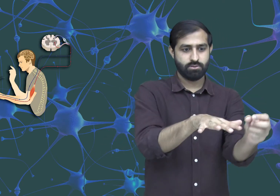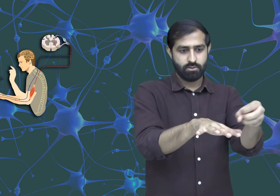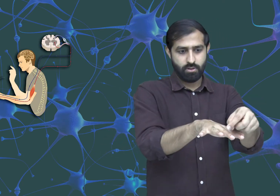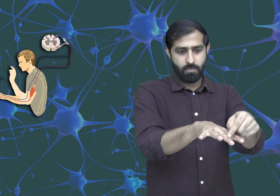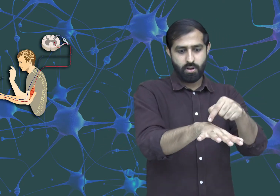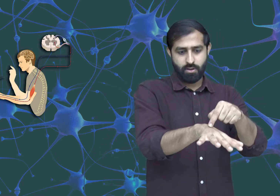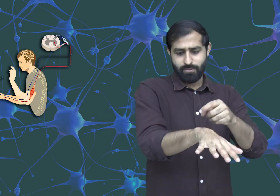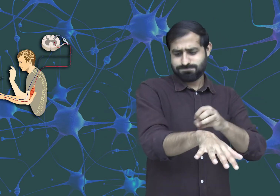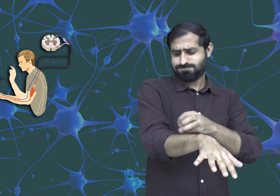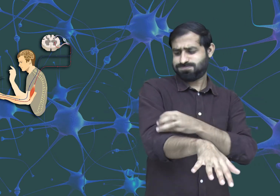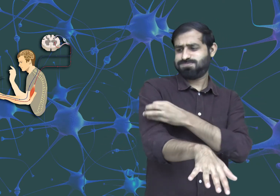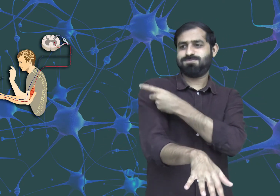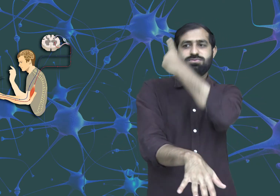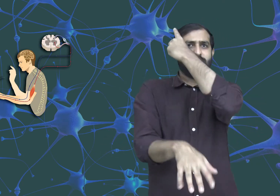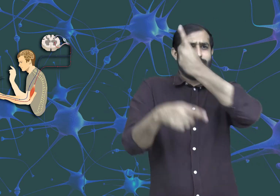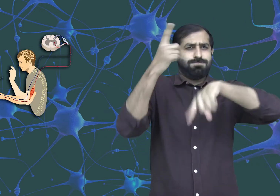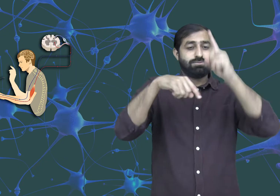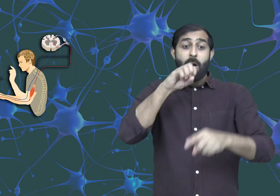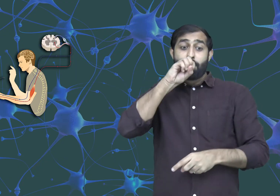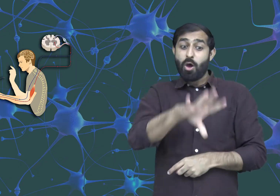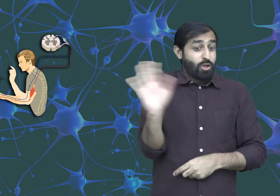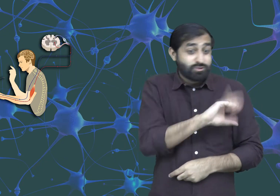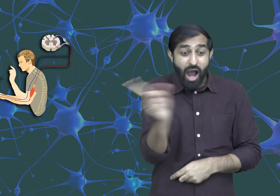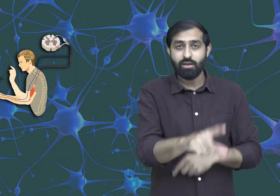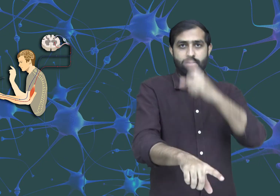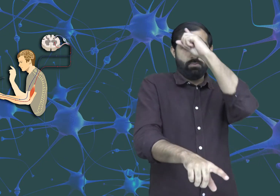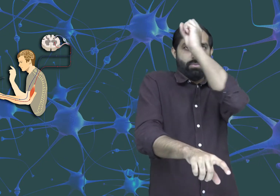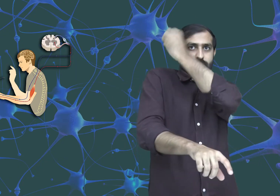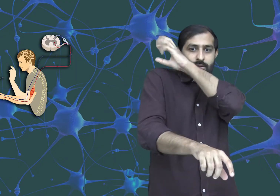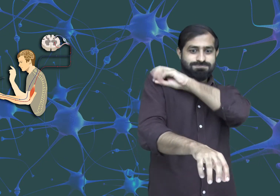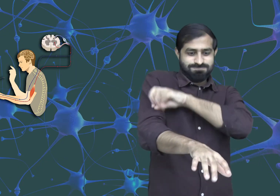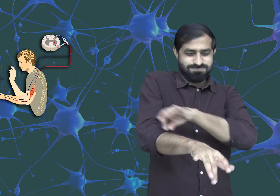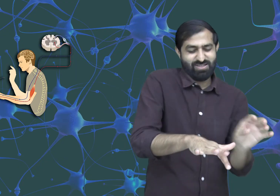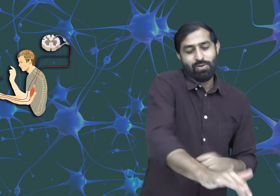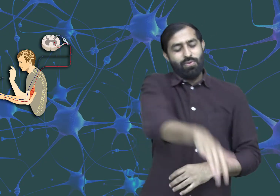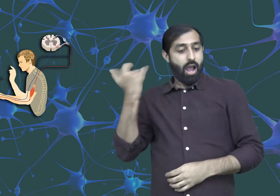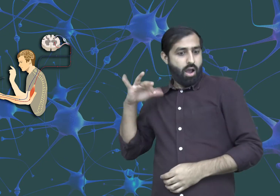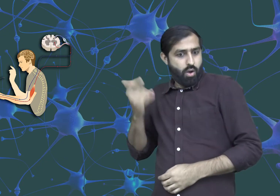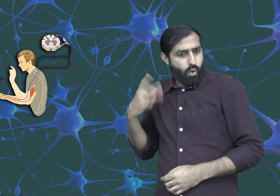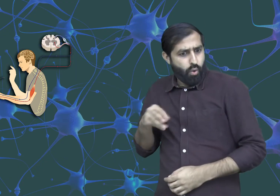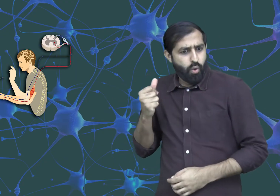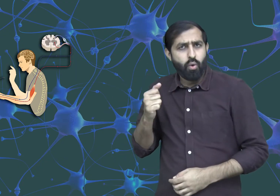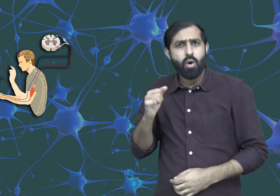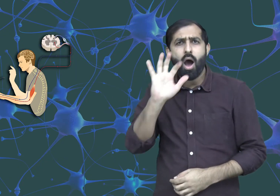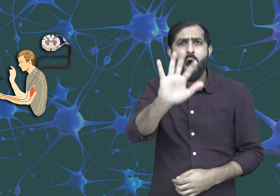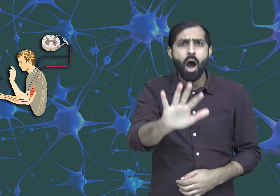How does the body respond to threats of harm?